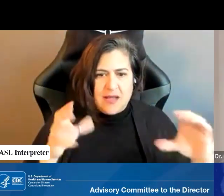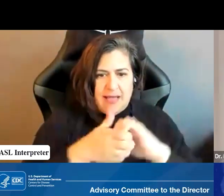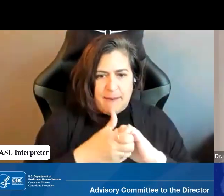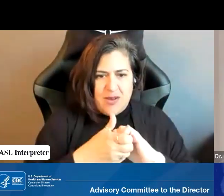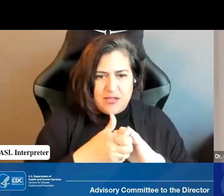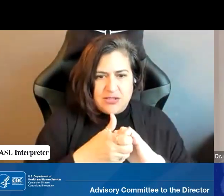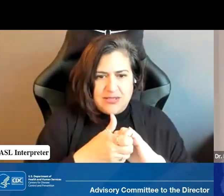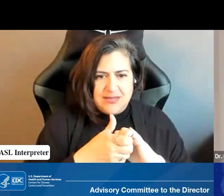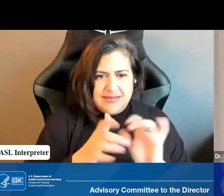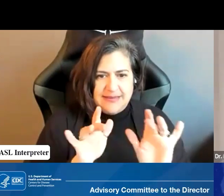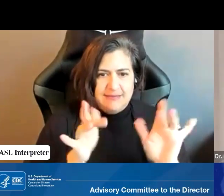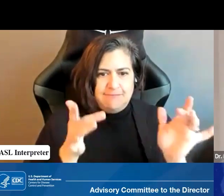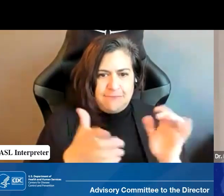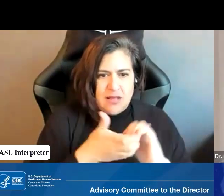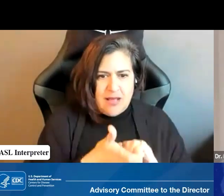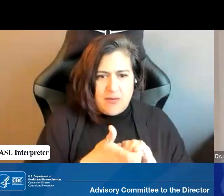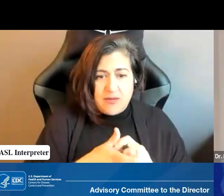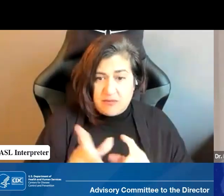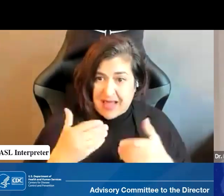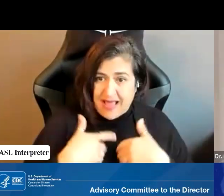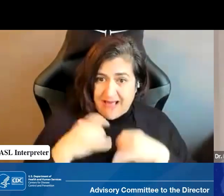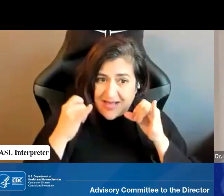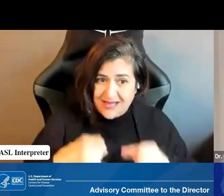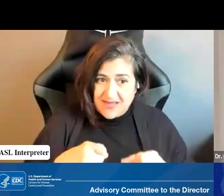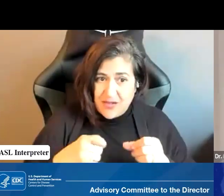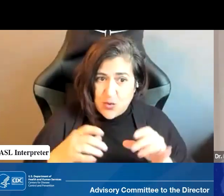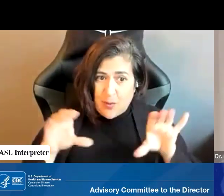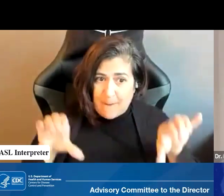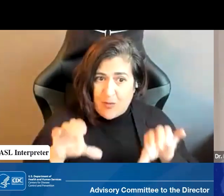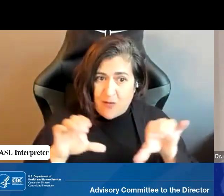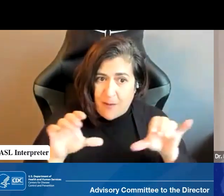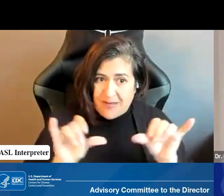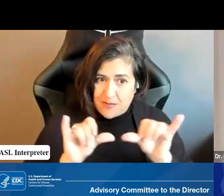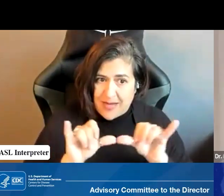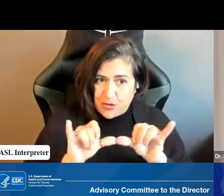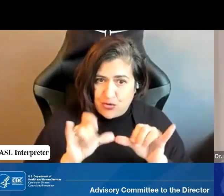Are there individual performance measures tied to the success of those achieving those measures?